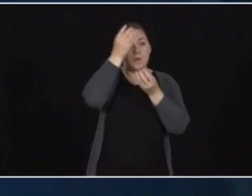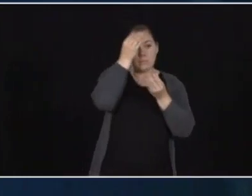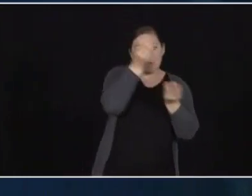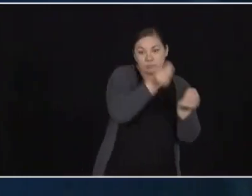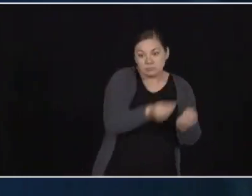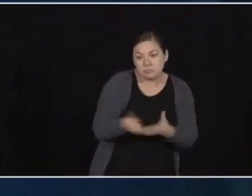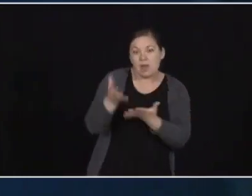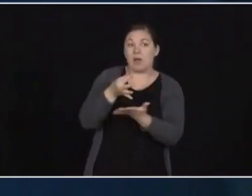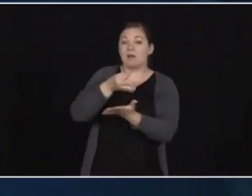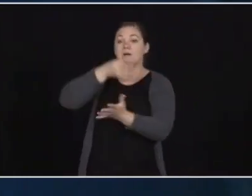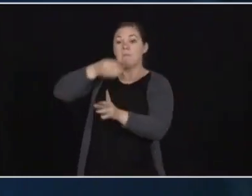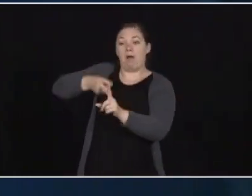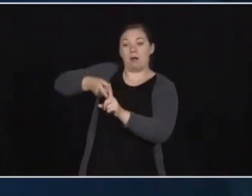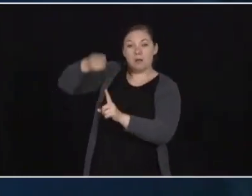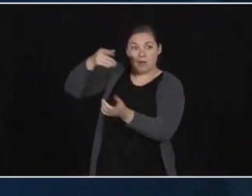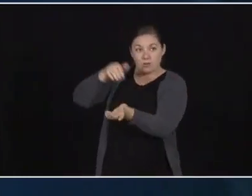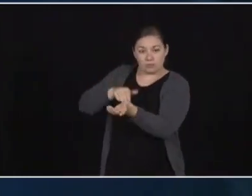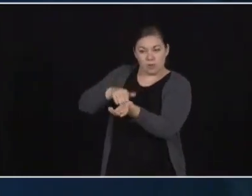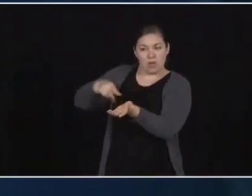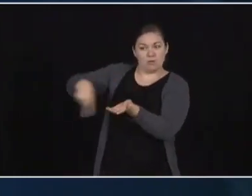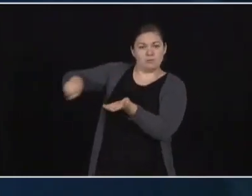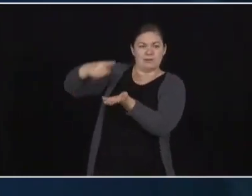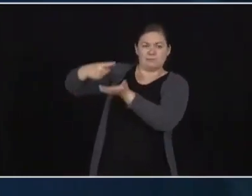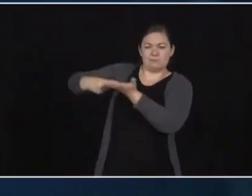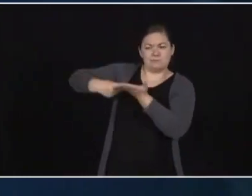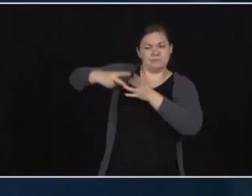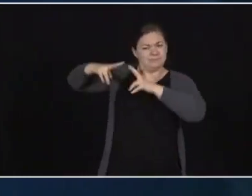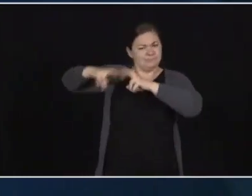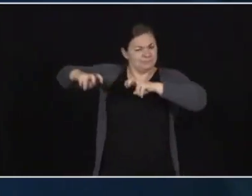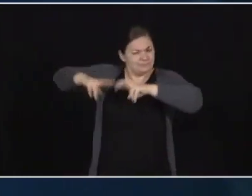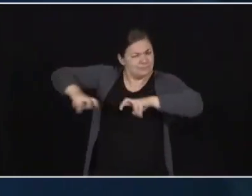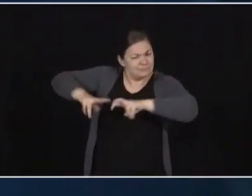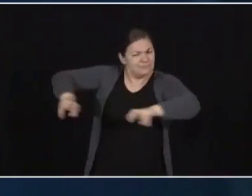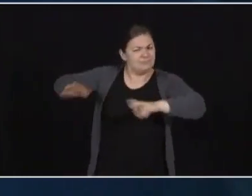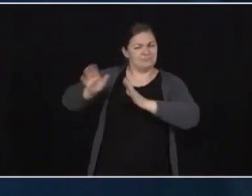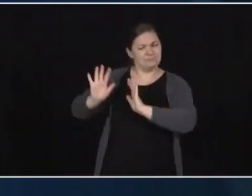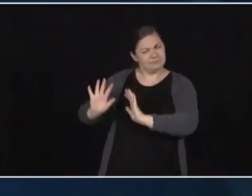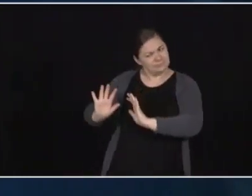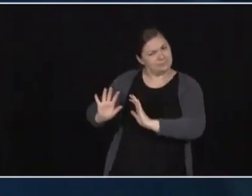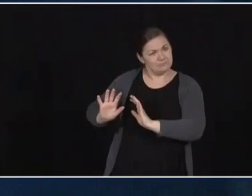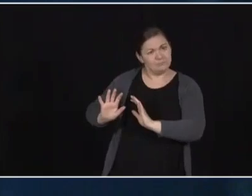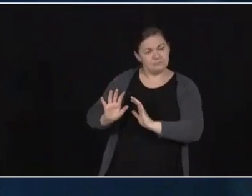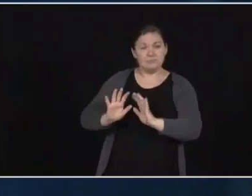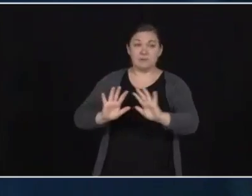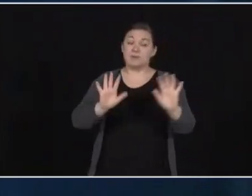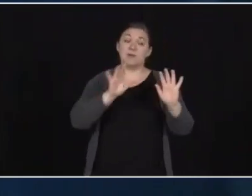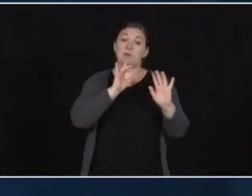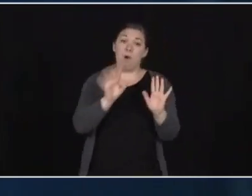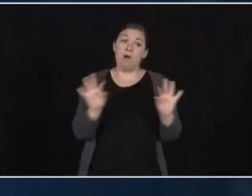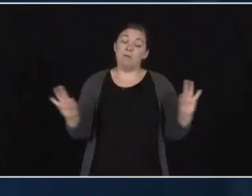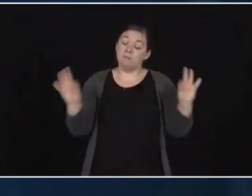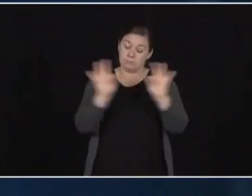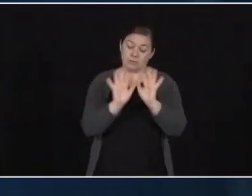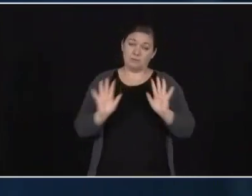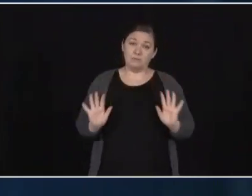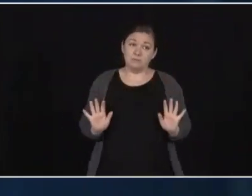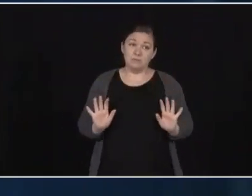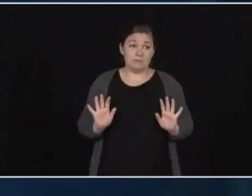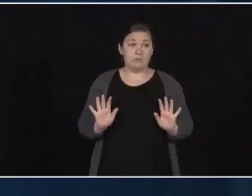experts as to what we have learned this week from the additional testing and we are not in a position right now to give all of those answers.